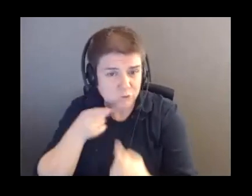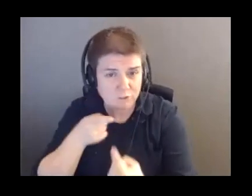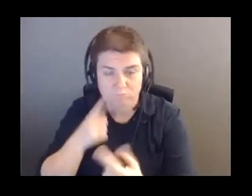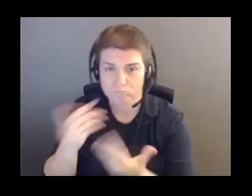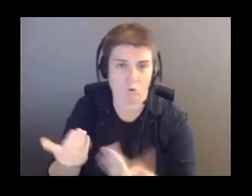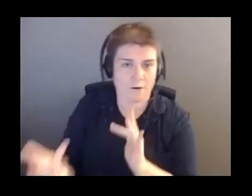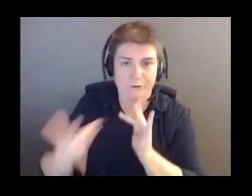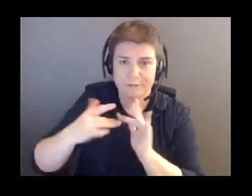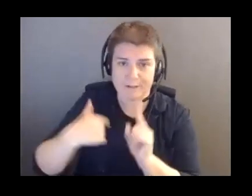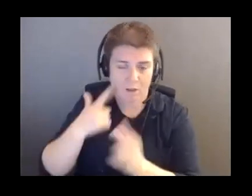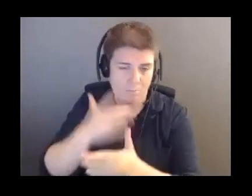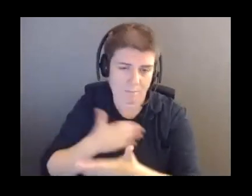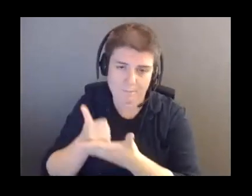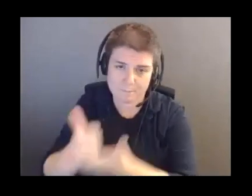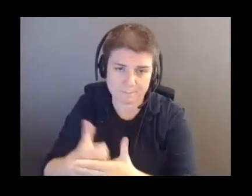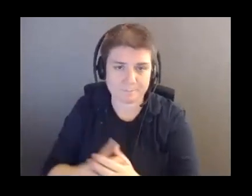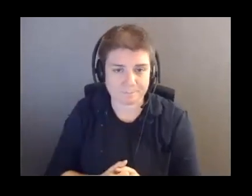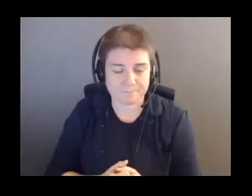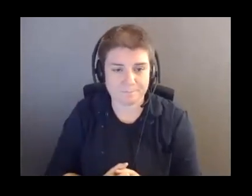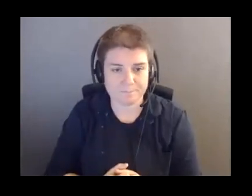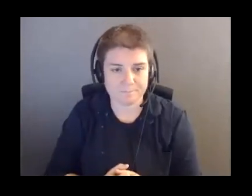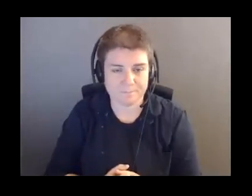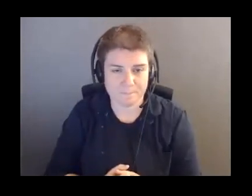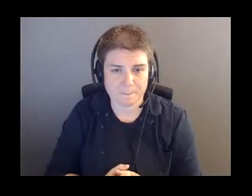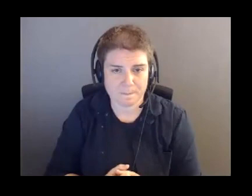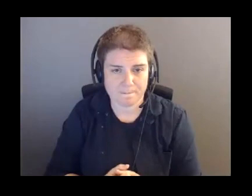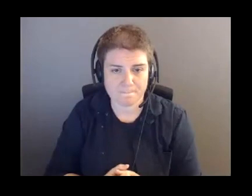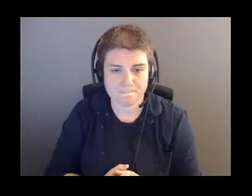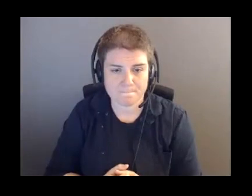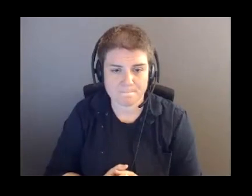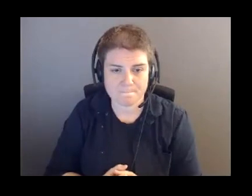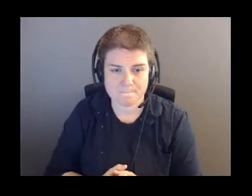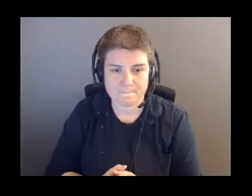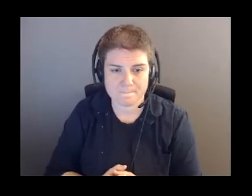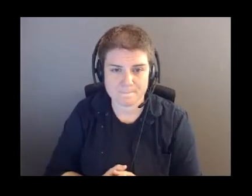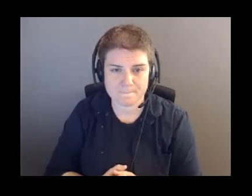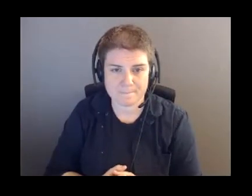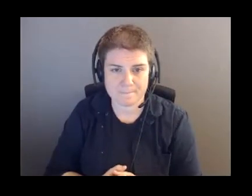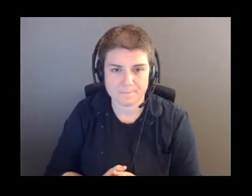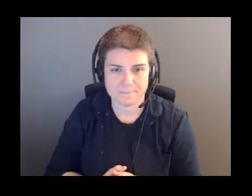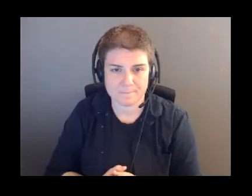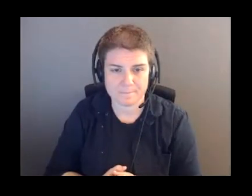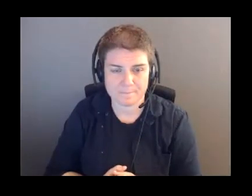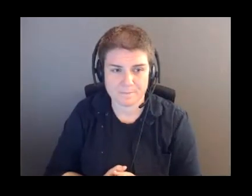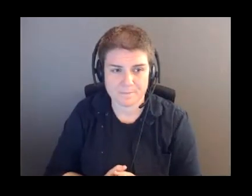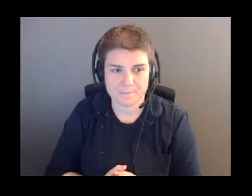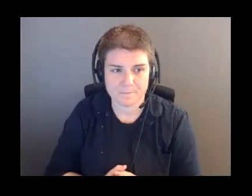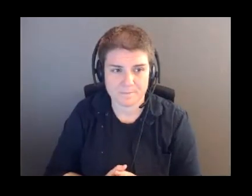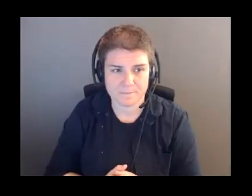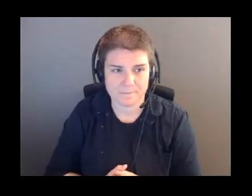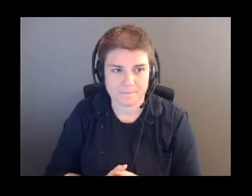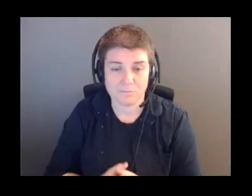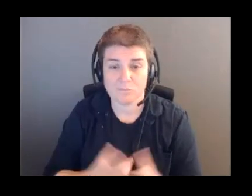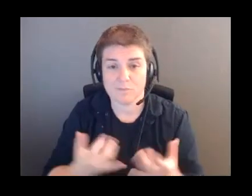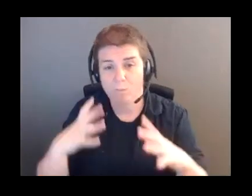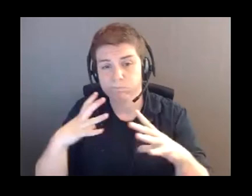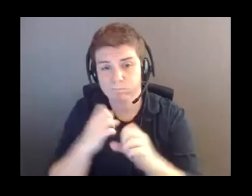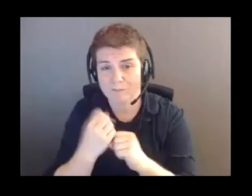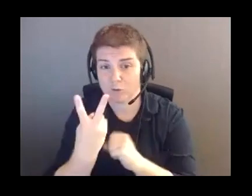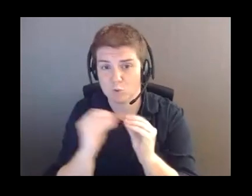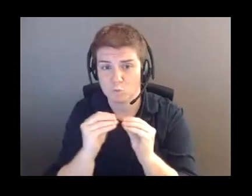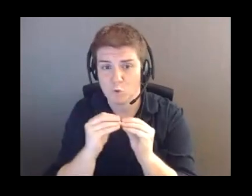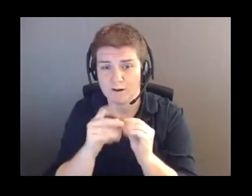help you out there. To wind this down, we have two more slides left, I'll just share with